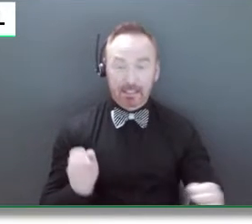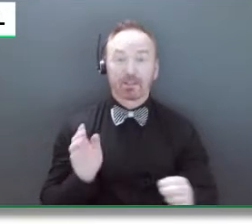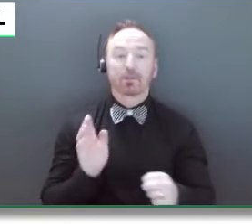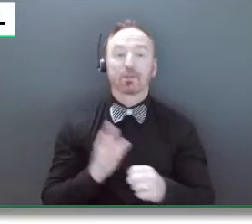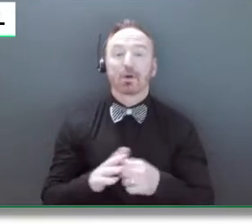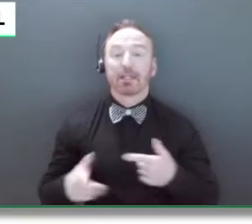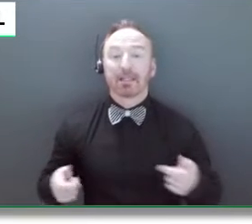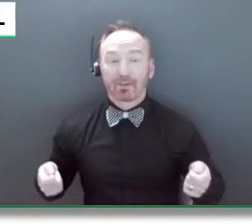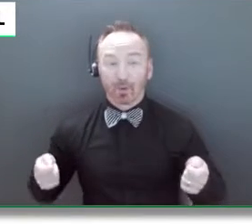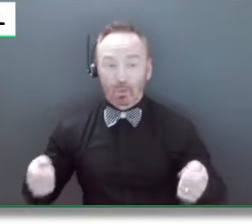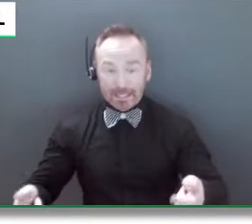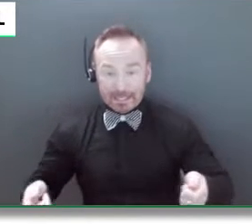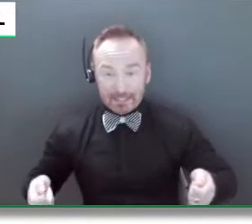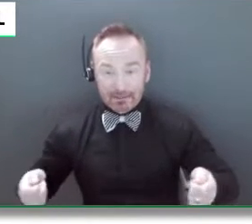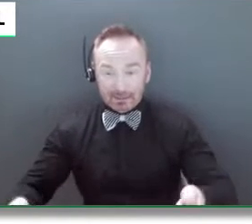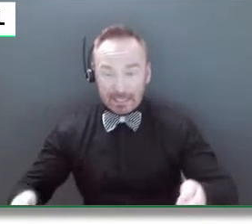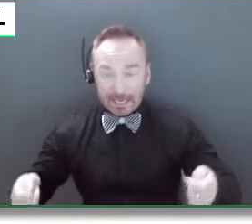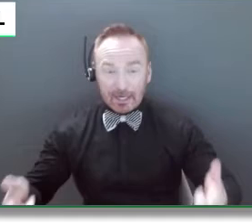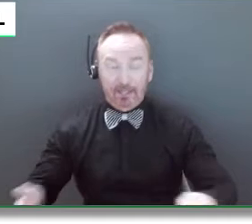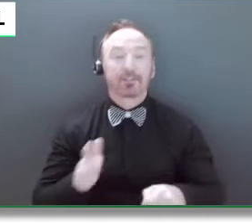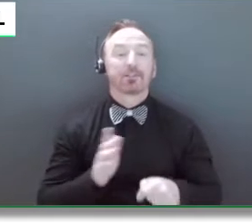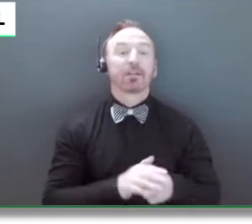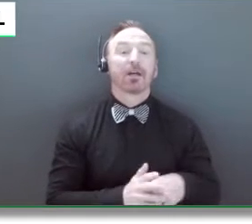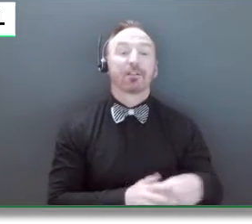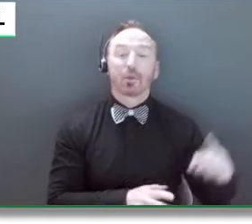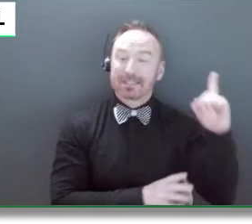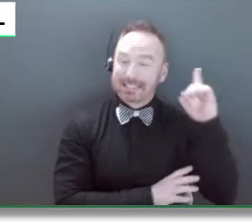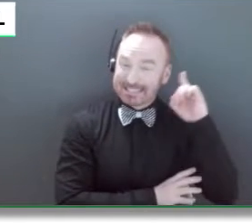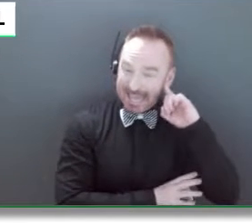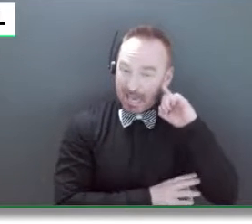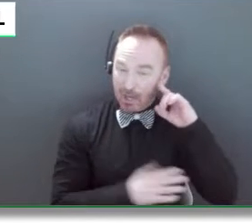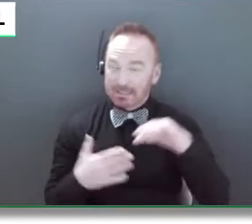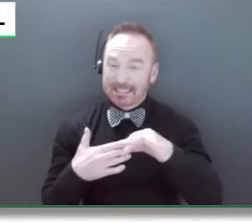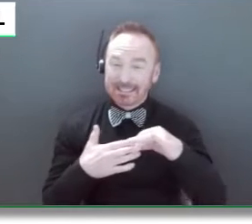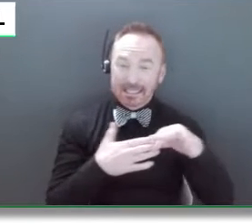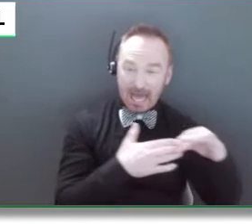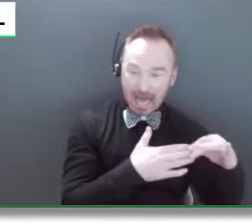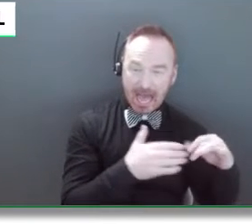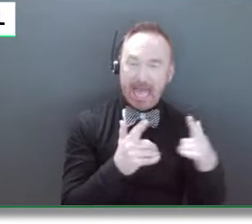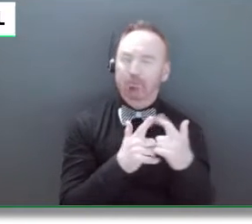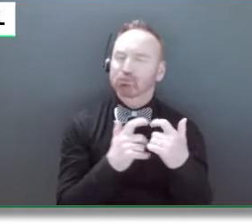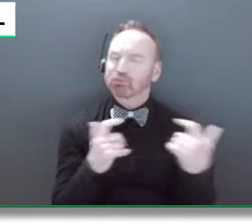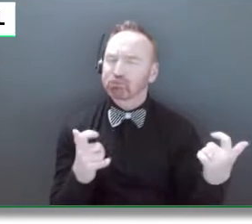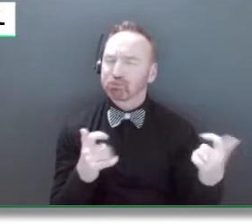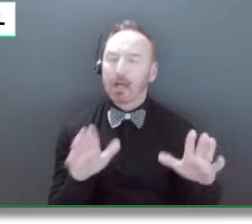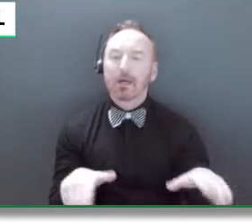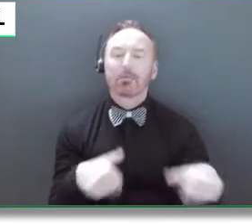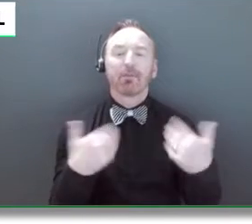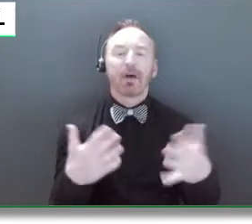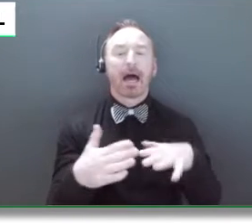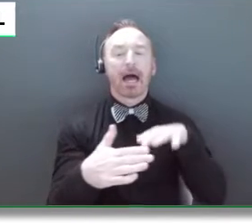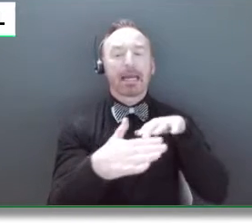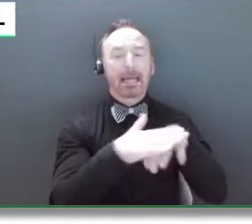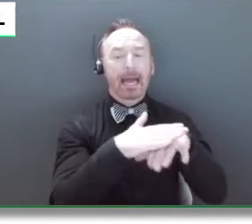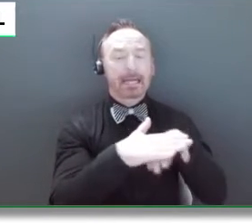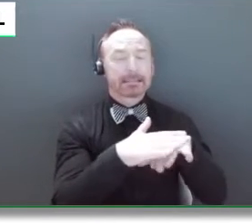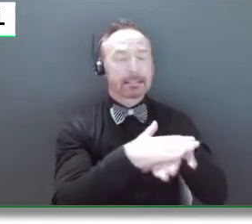and audio guides are invaluable at providing access to areas that might not otherwise be accessible but there are a lot of challenges with providing